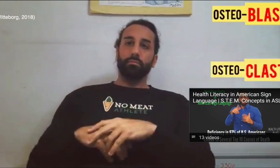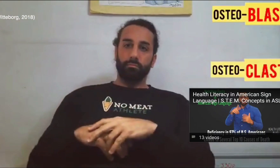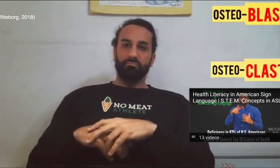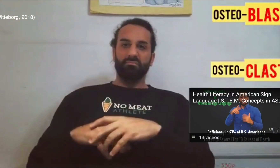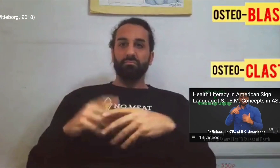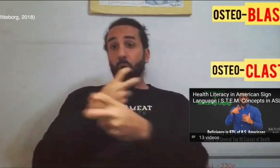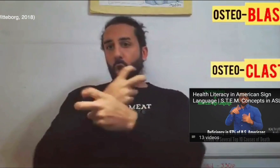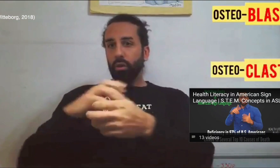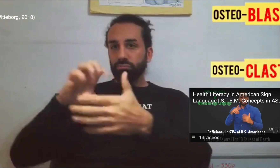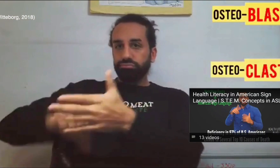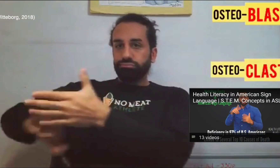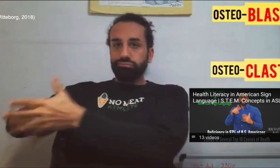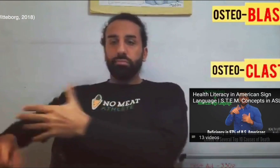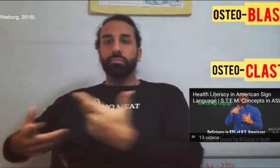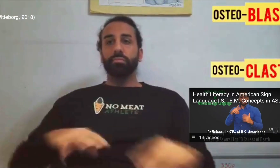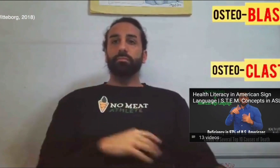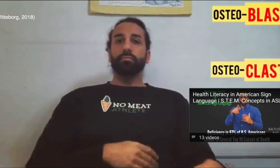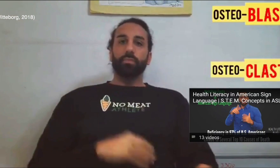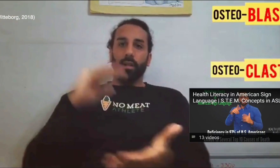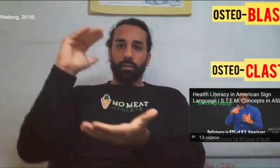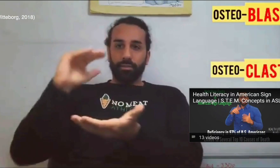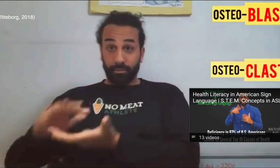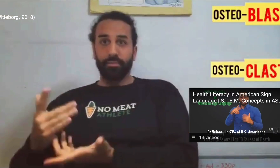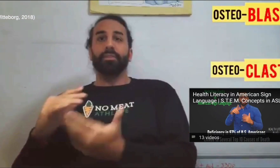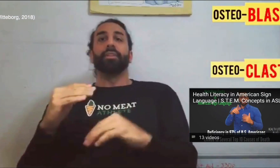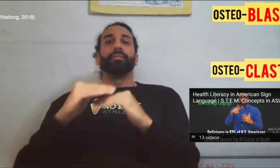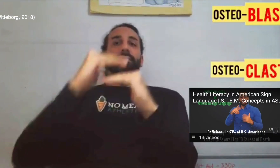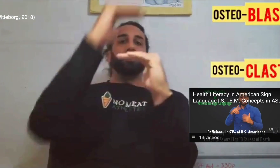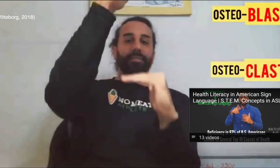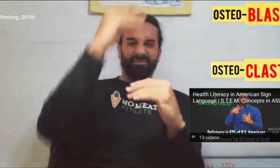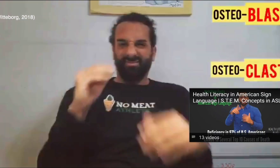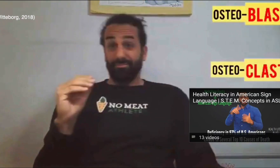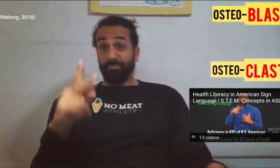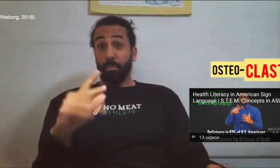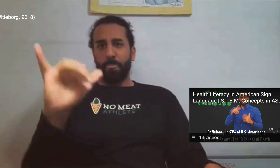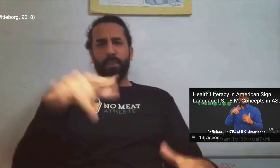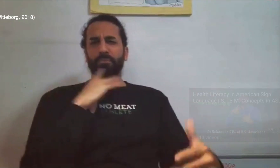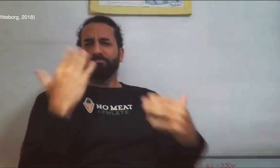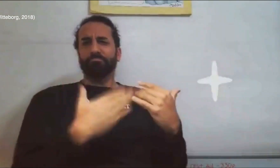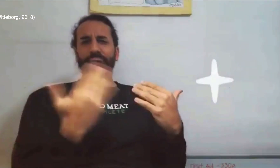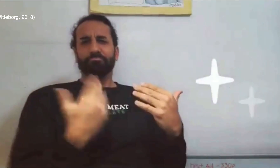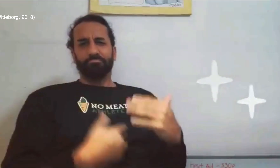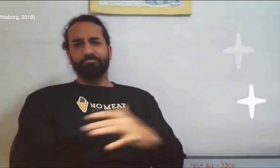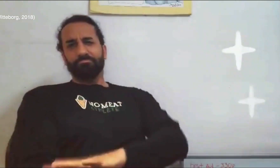The difference is easy to remember, as one increases the bone mass and the other decreases it.